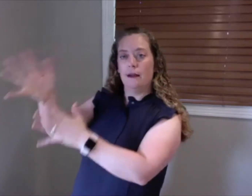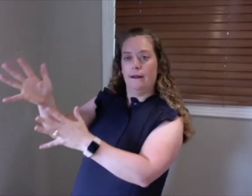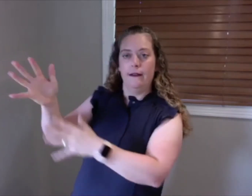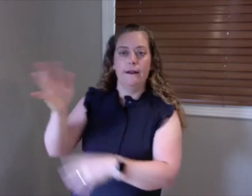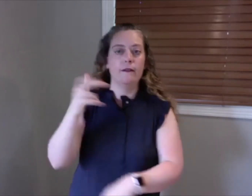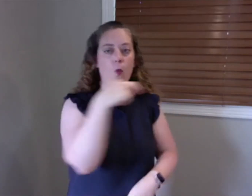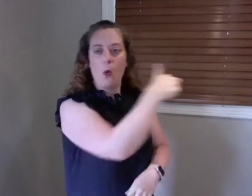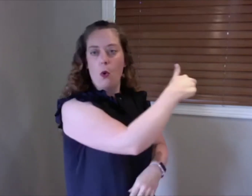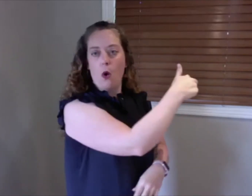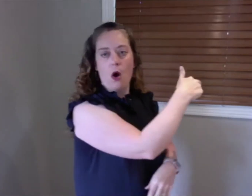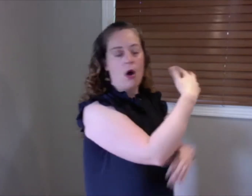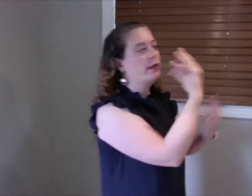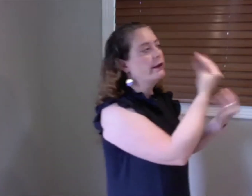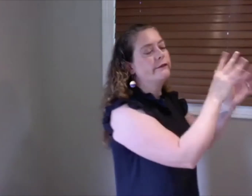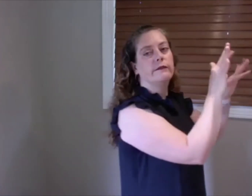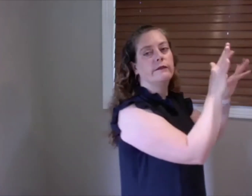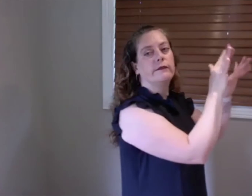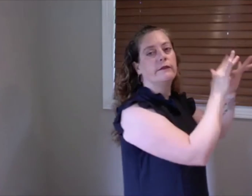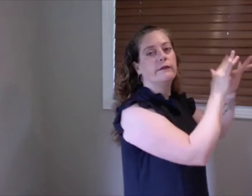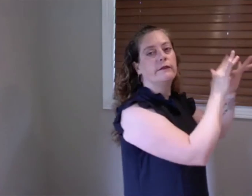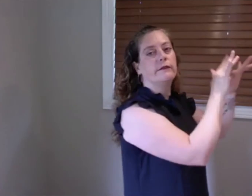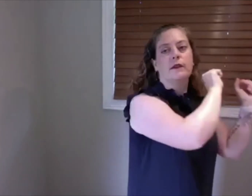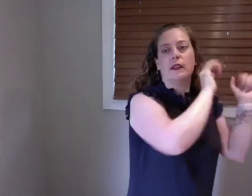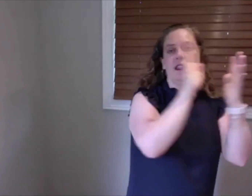was paint for a bit and then I would leave it